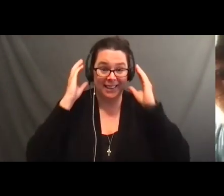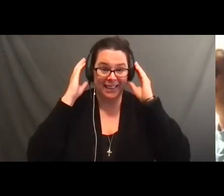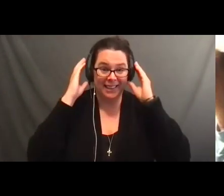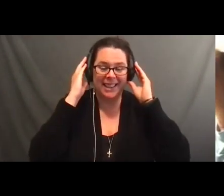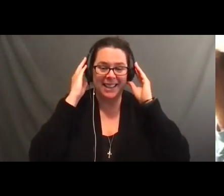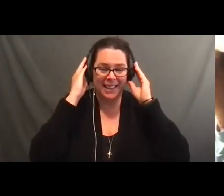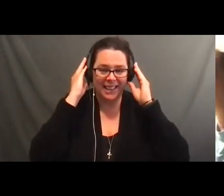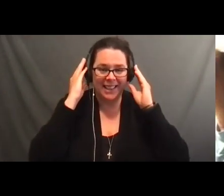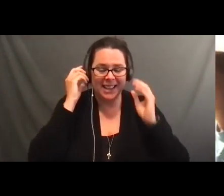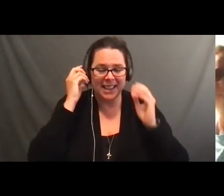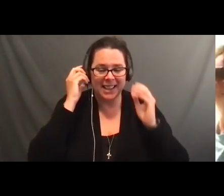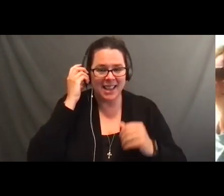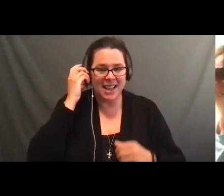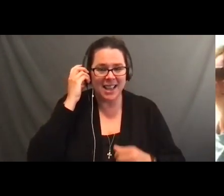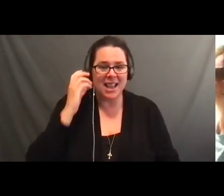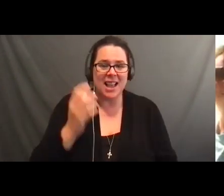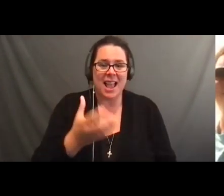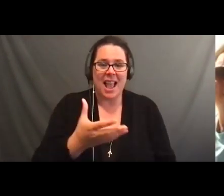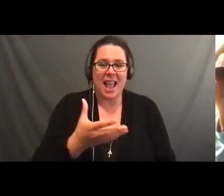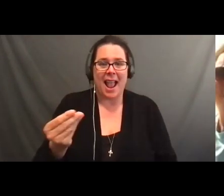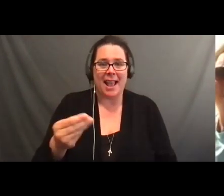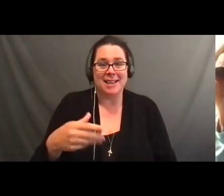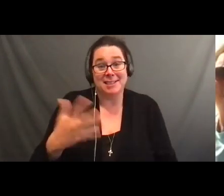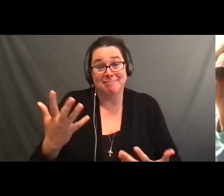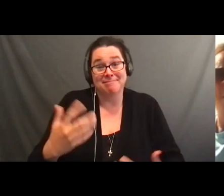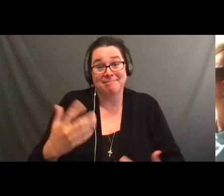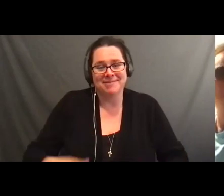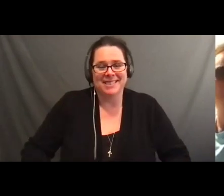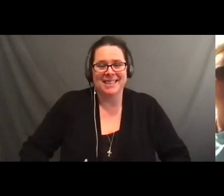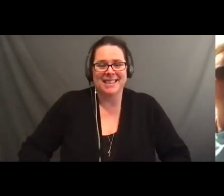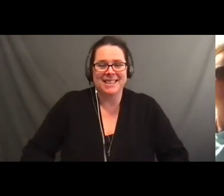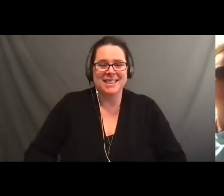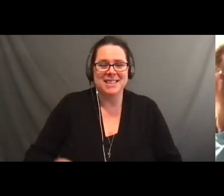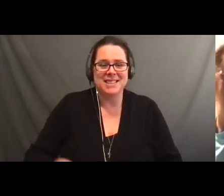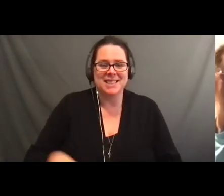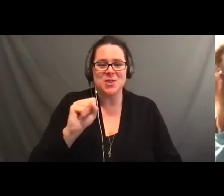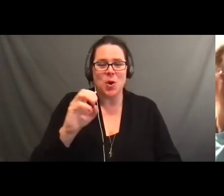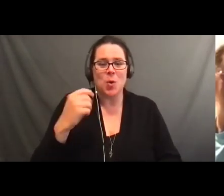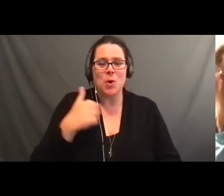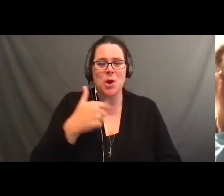And but so we've watched the end, we've got